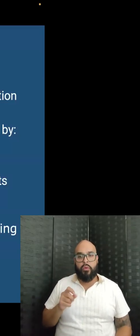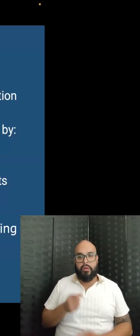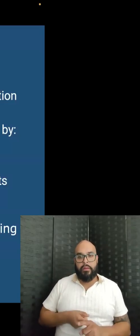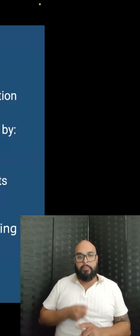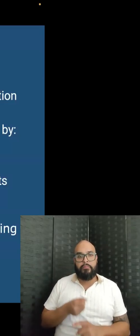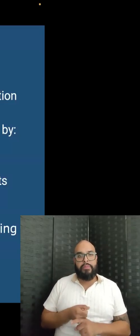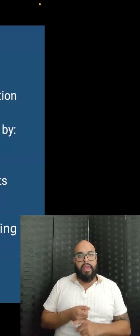Okay.